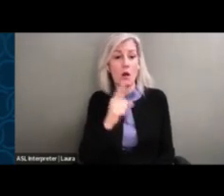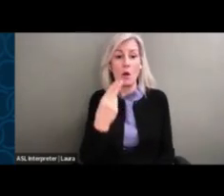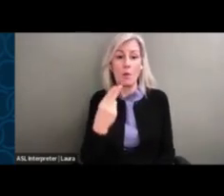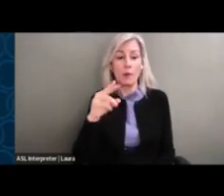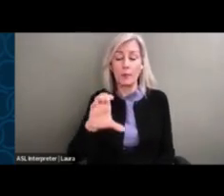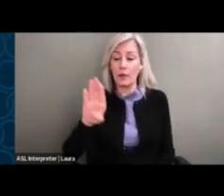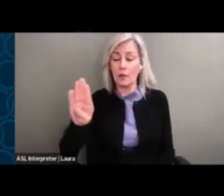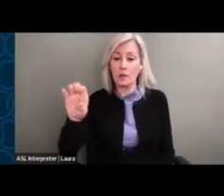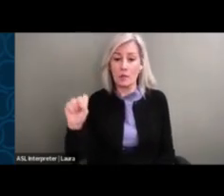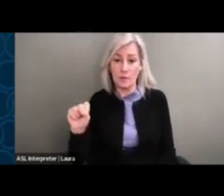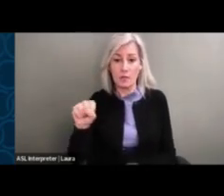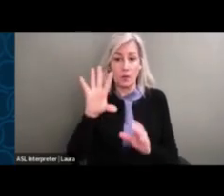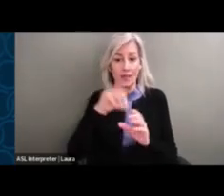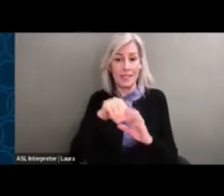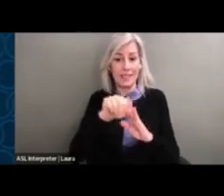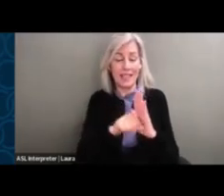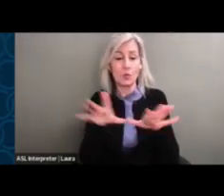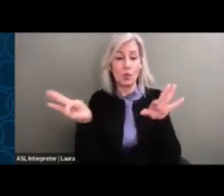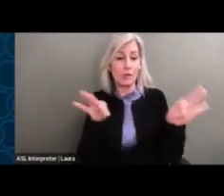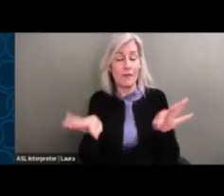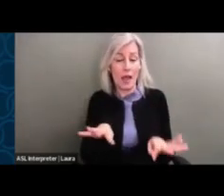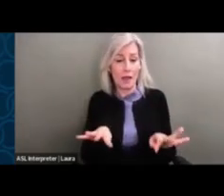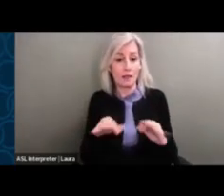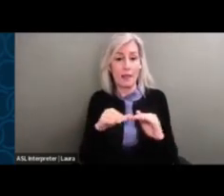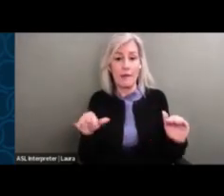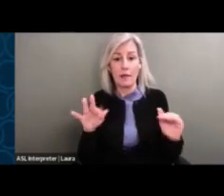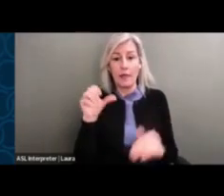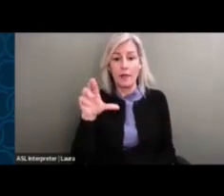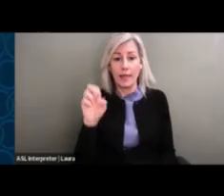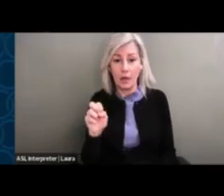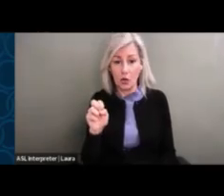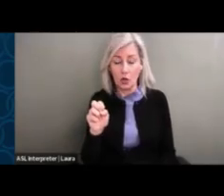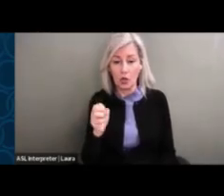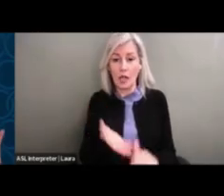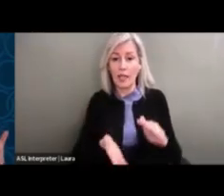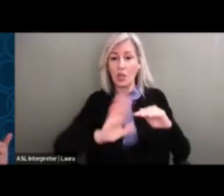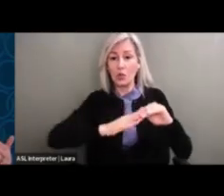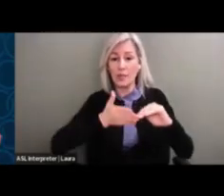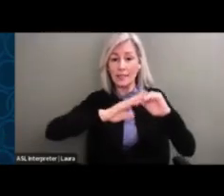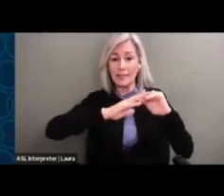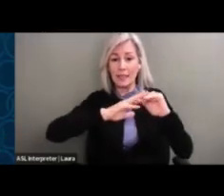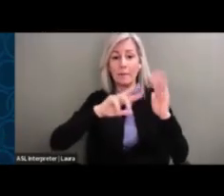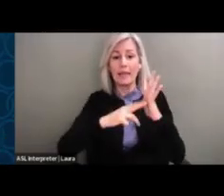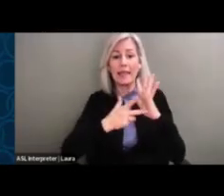There could be reductions in provider rates, we could see the eligibility for Home and Community-Based Services